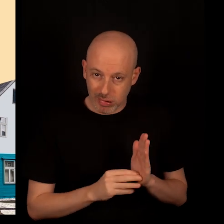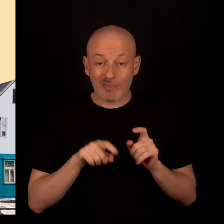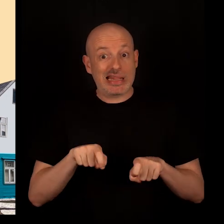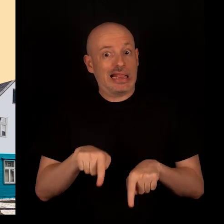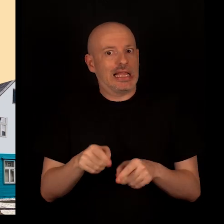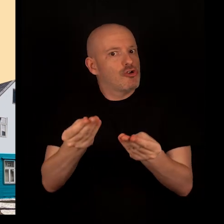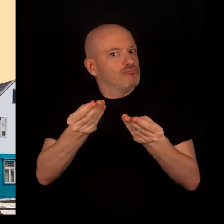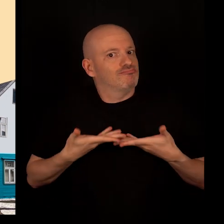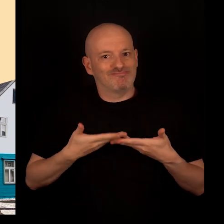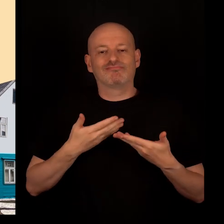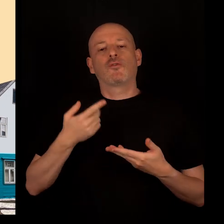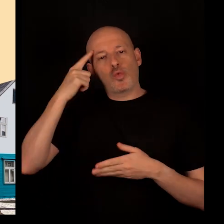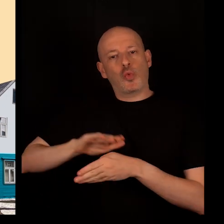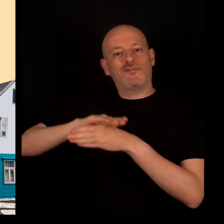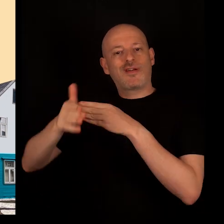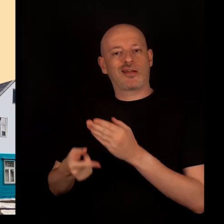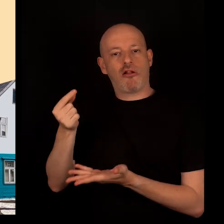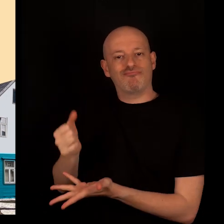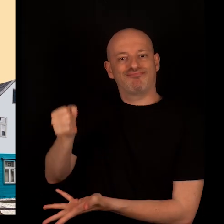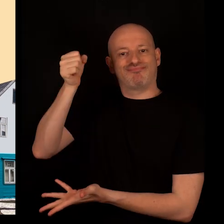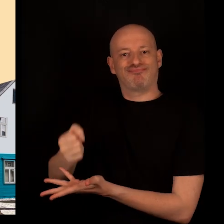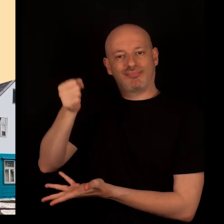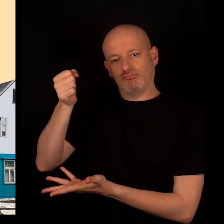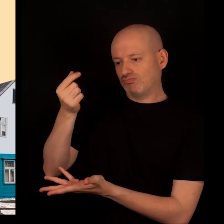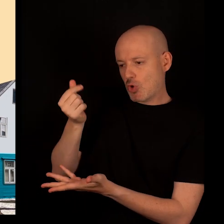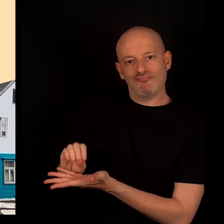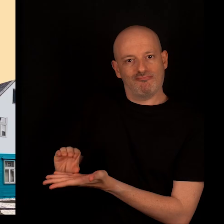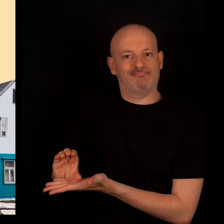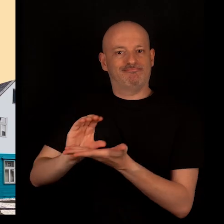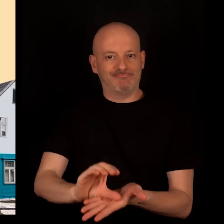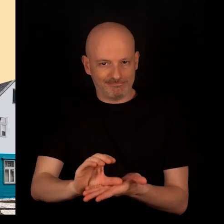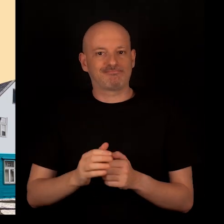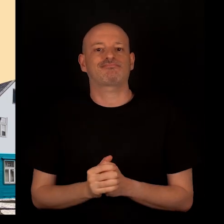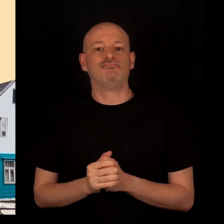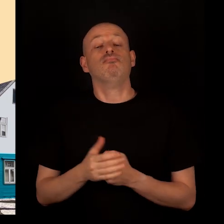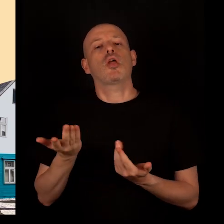We need this information to have the final residency grant calculation